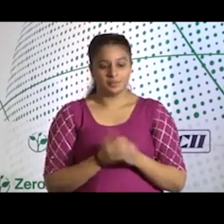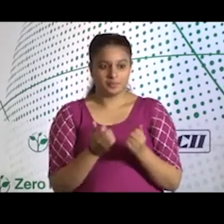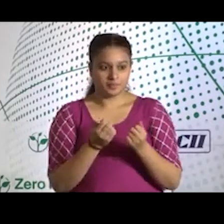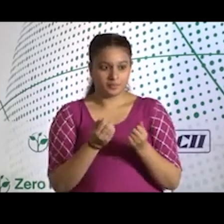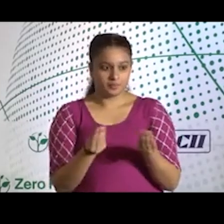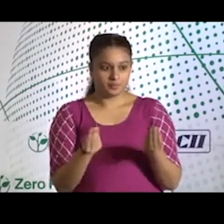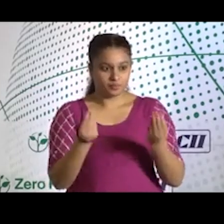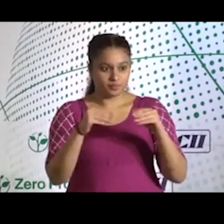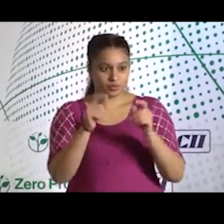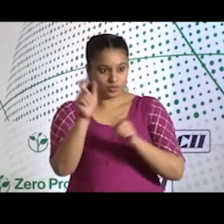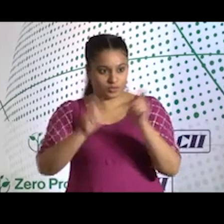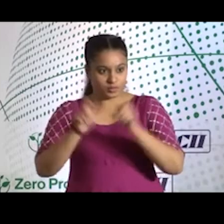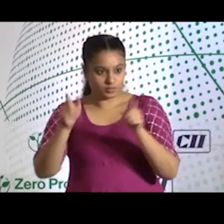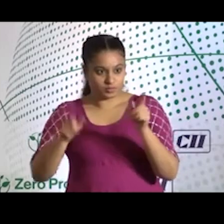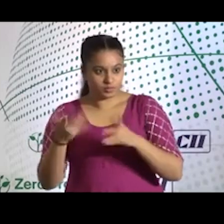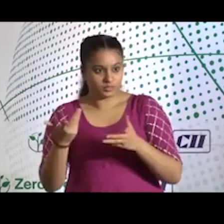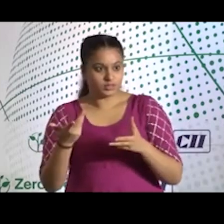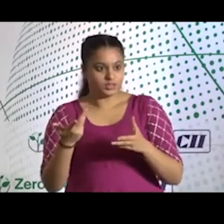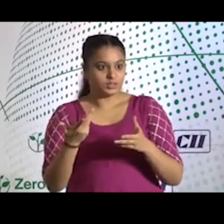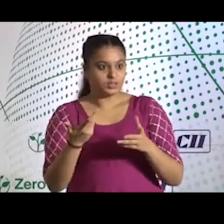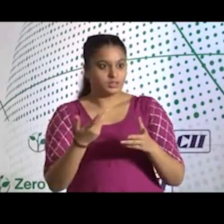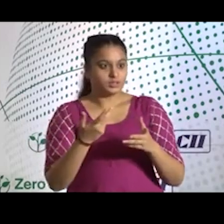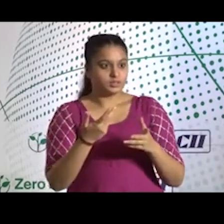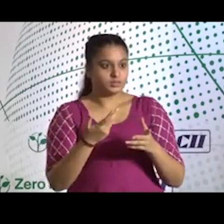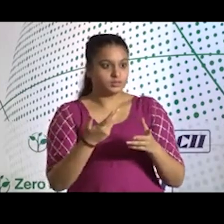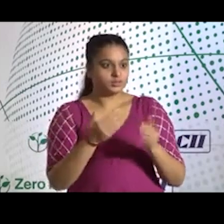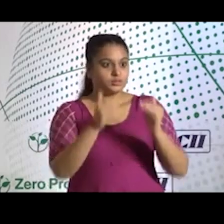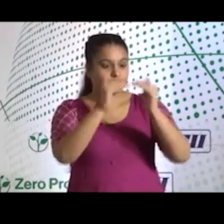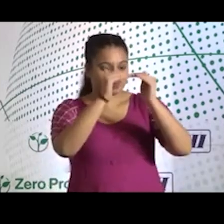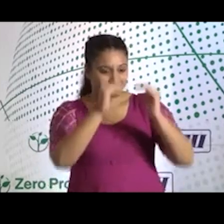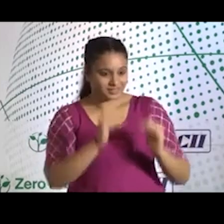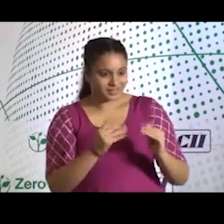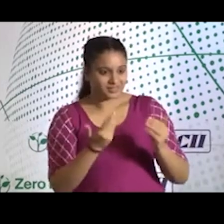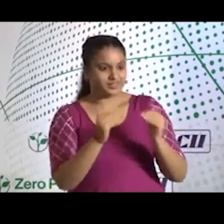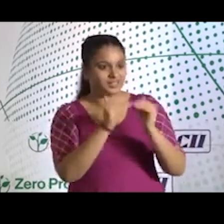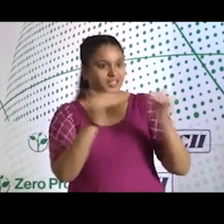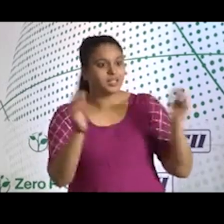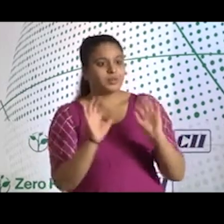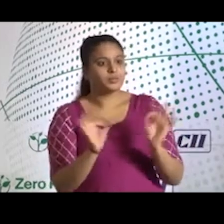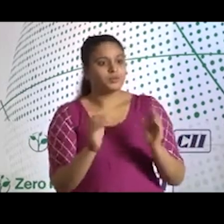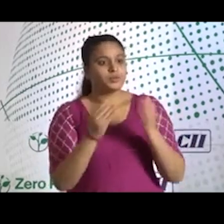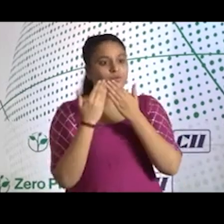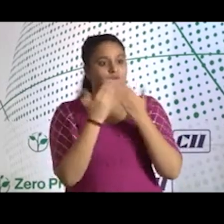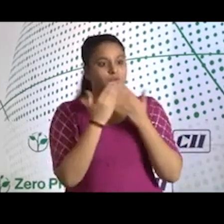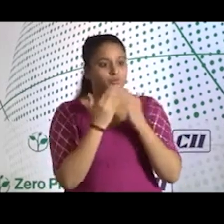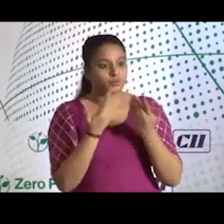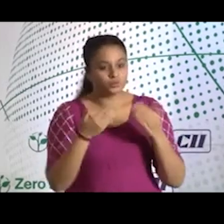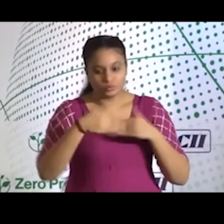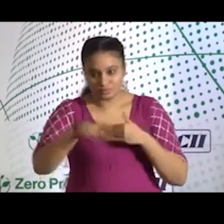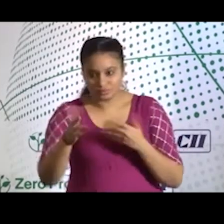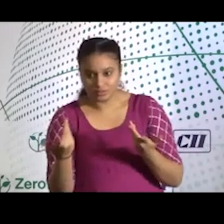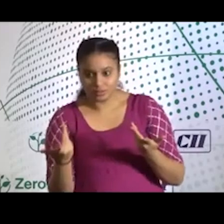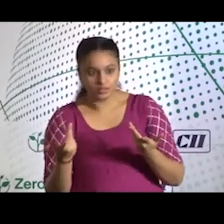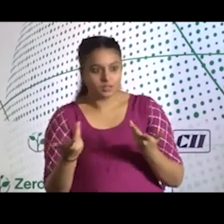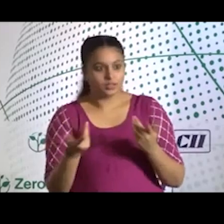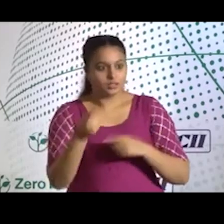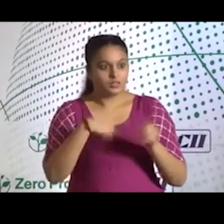are being discriminated and the family in the in the schools they go to and then they reach 18 years.